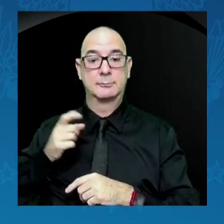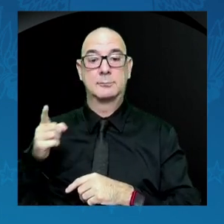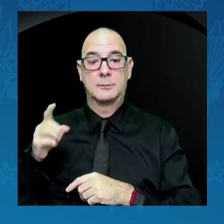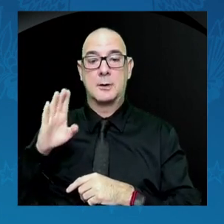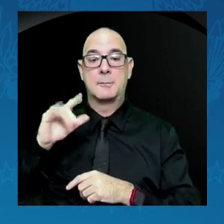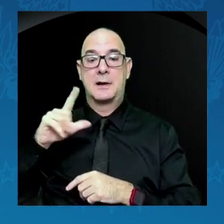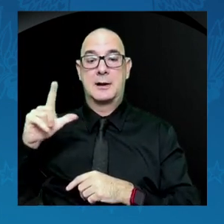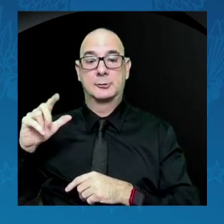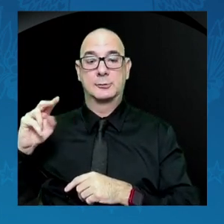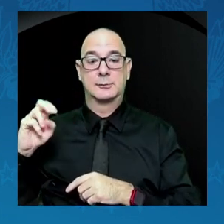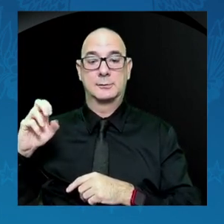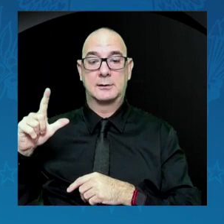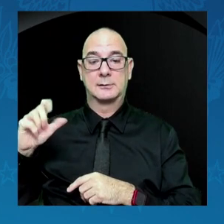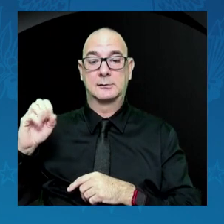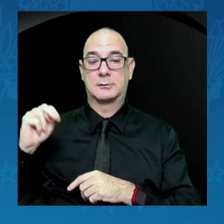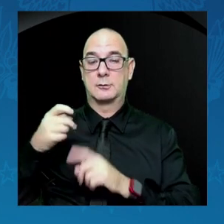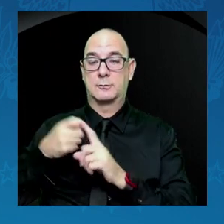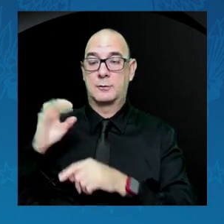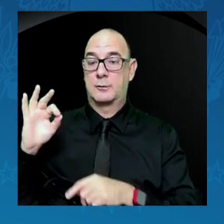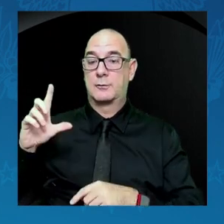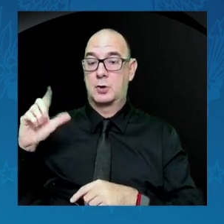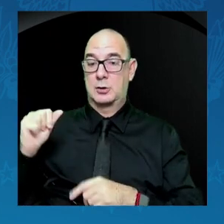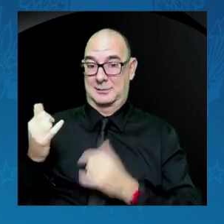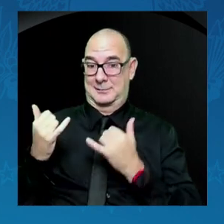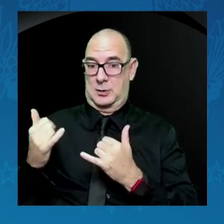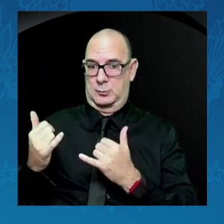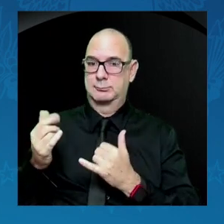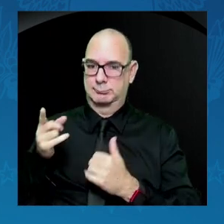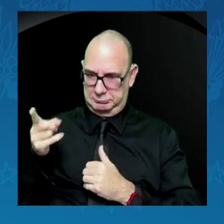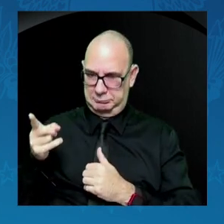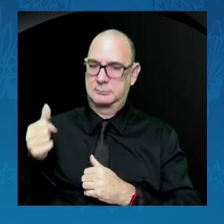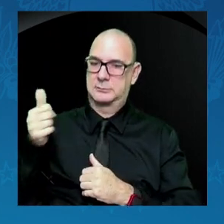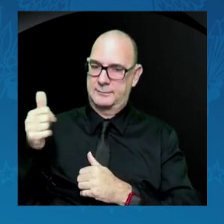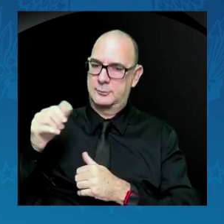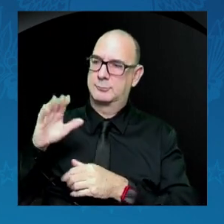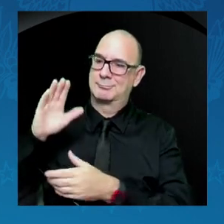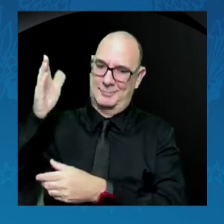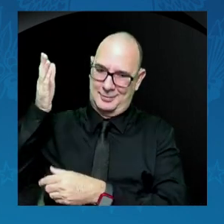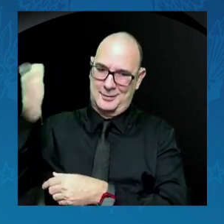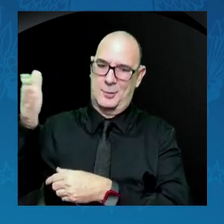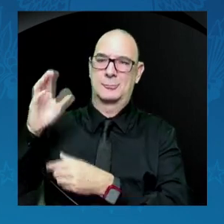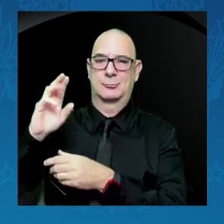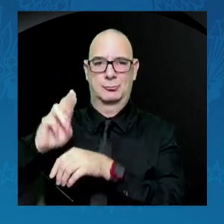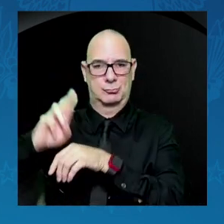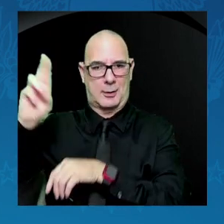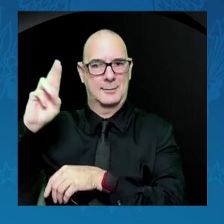who is now the NASA's administrator. I remember as soon as we heard that he was nominated as the NASA's administrator,